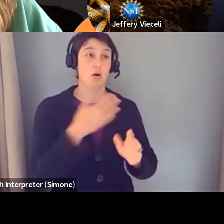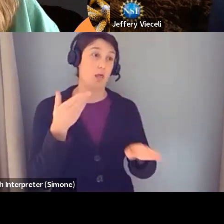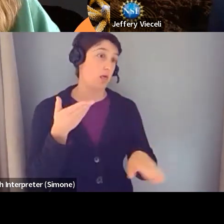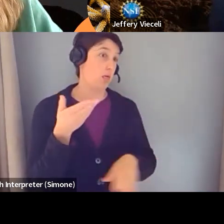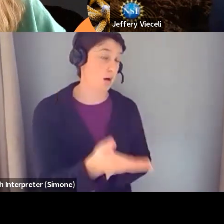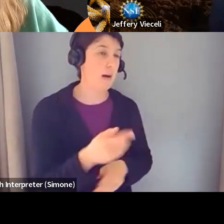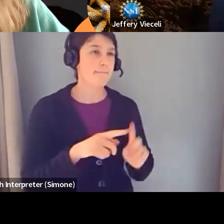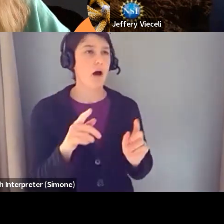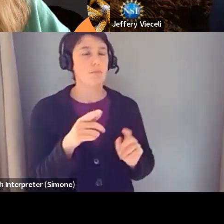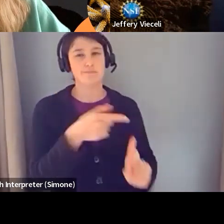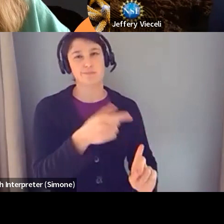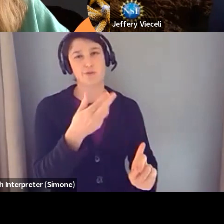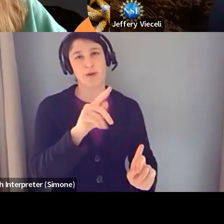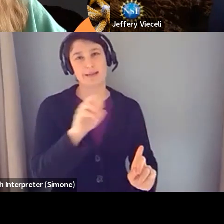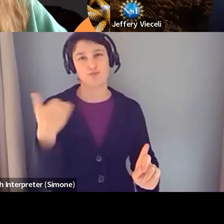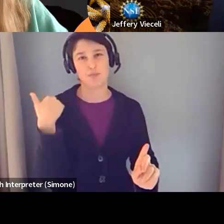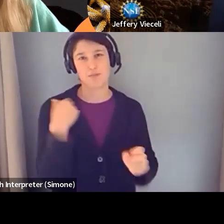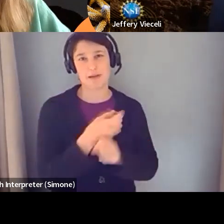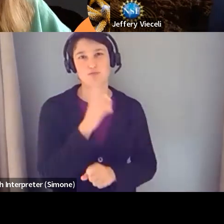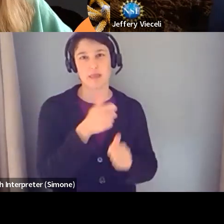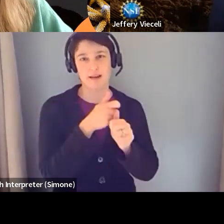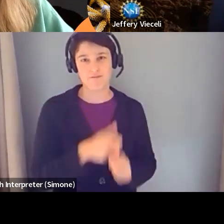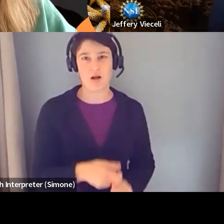that they're following their guidelines, and the Uniform Guidance, and all of the other things.